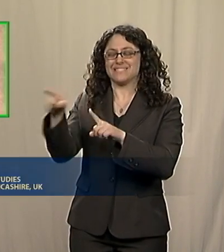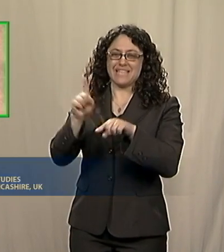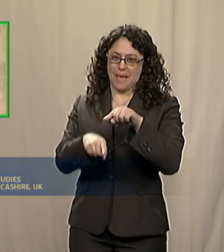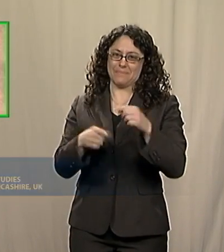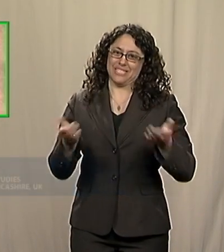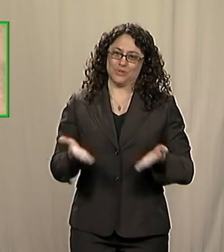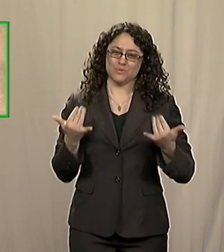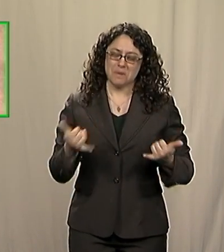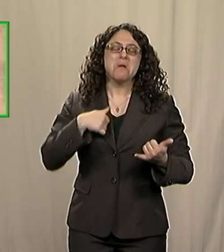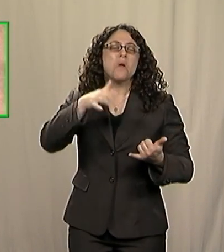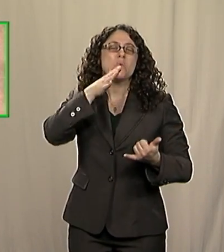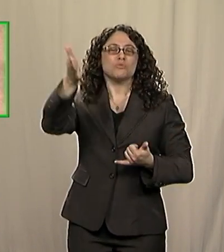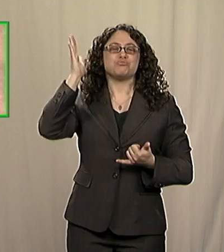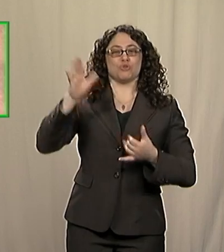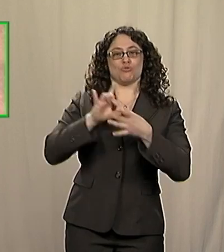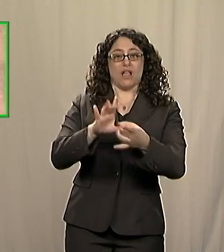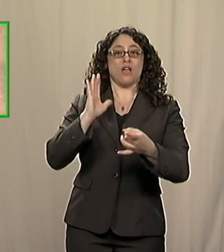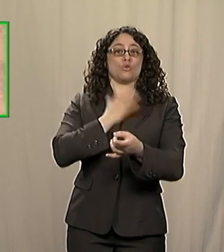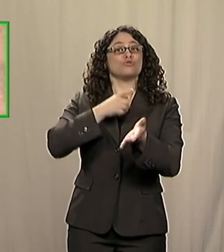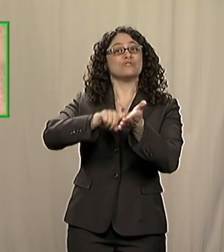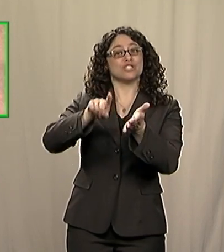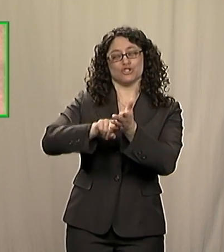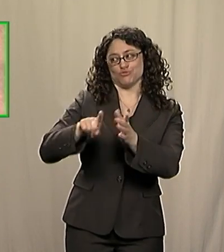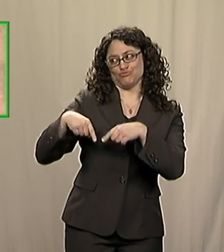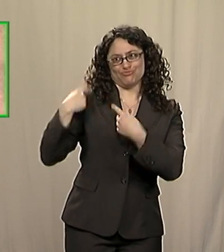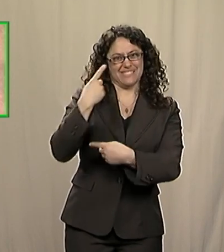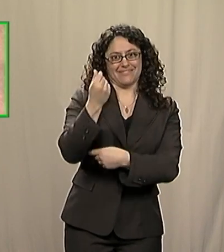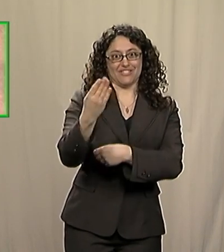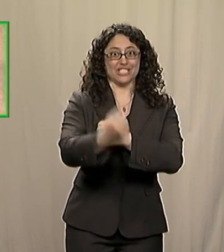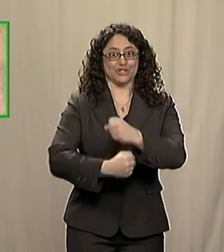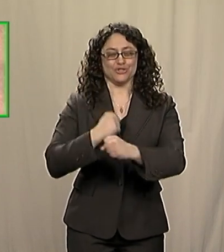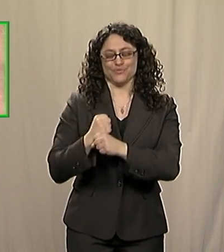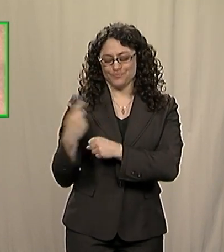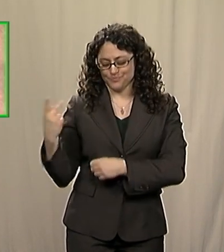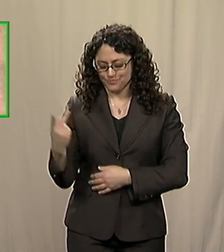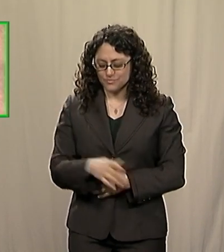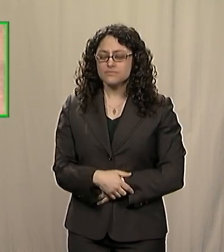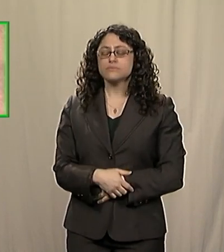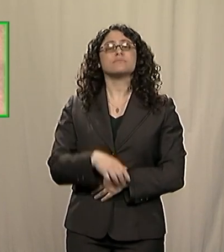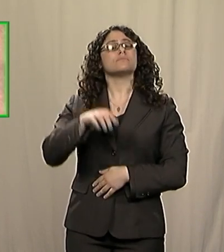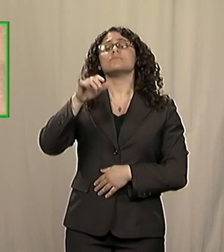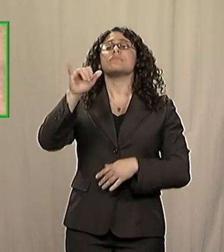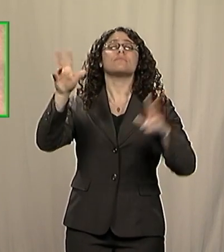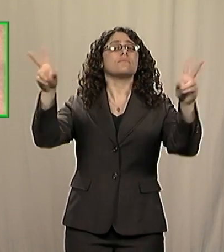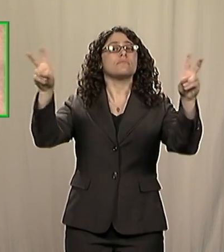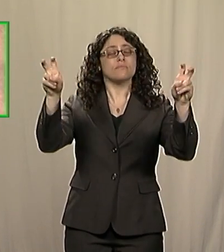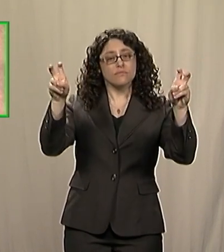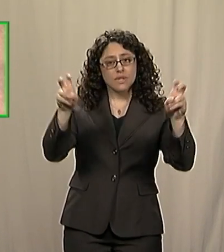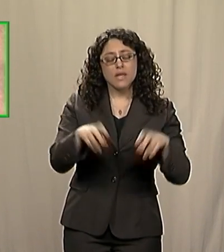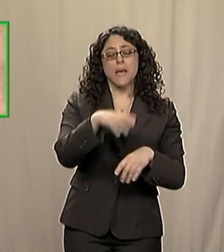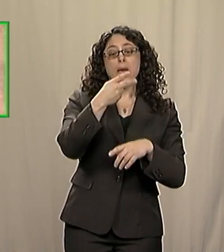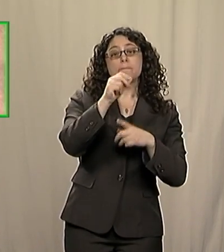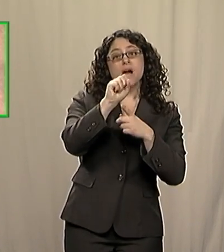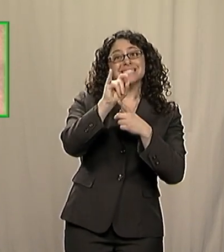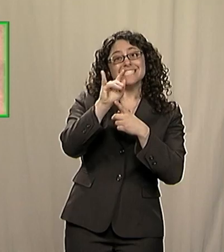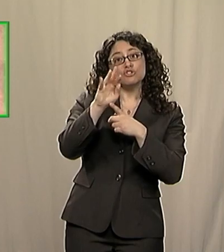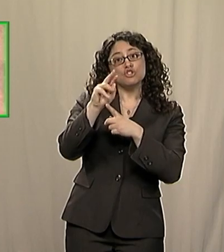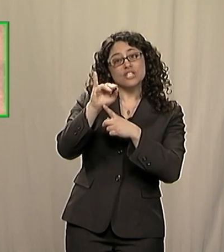we've been working on for the last few years. The title, as you see is "Positioning Interpreting, the Concept of Role Space."